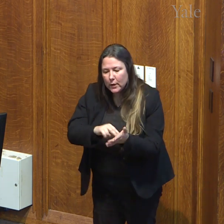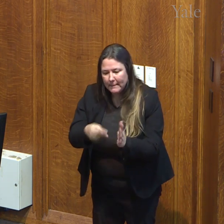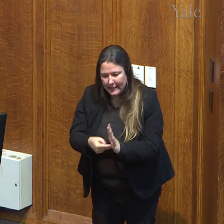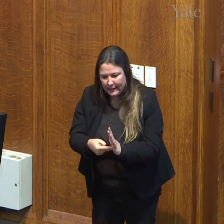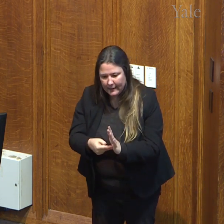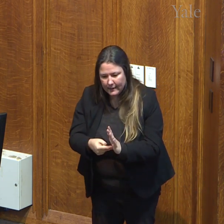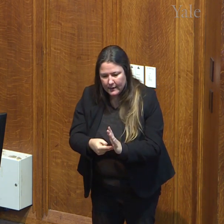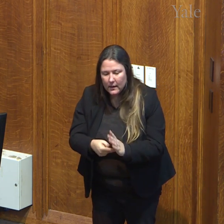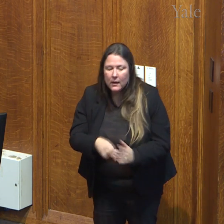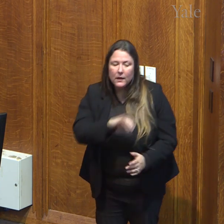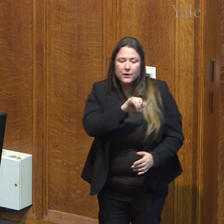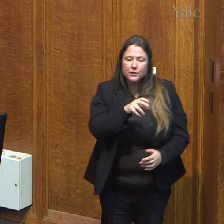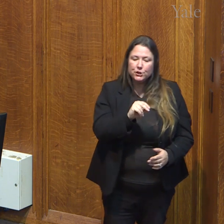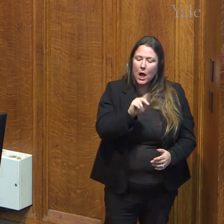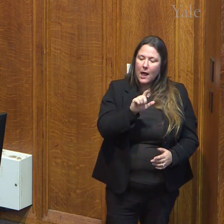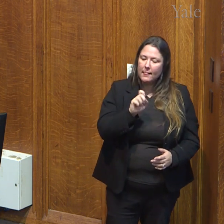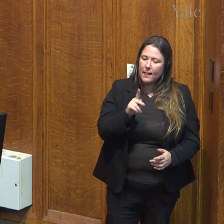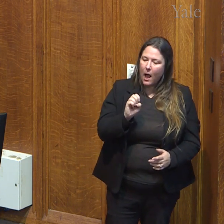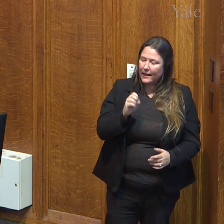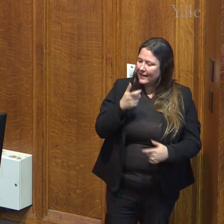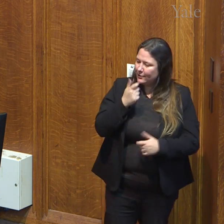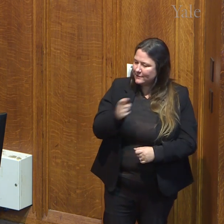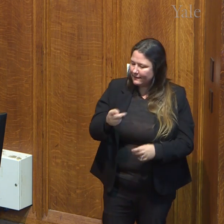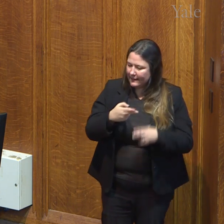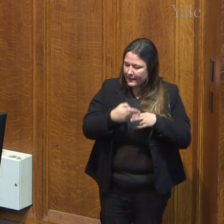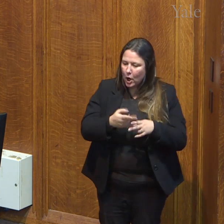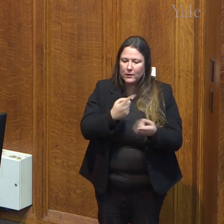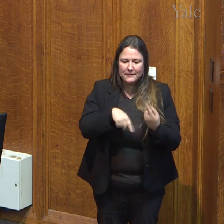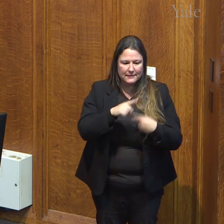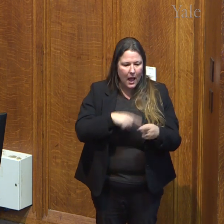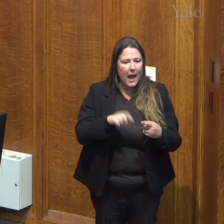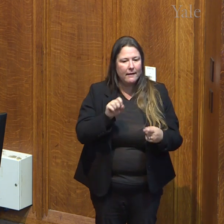had interestingly called the sign of the idea.